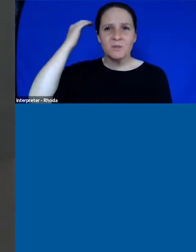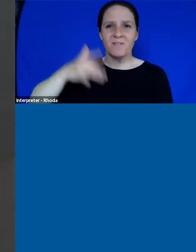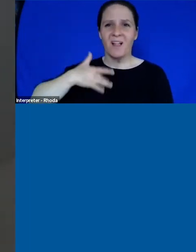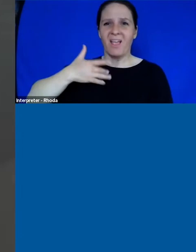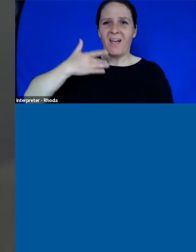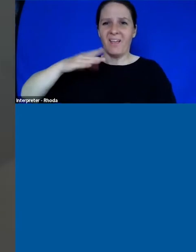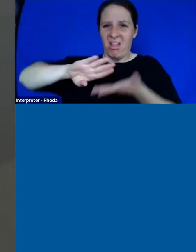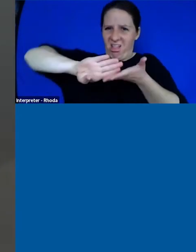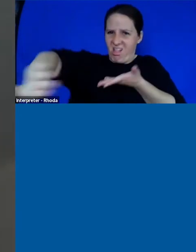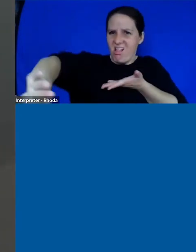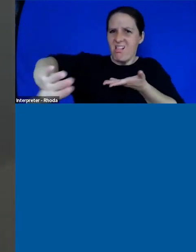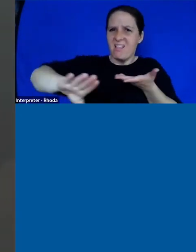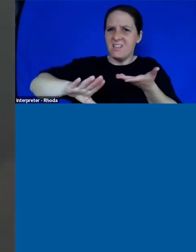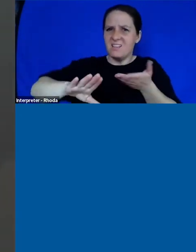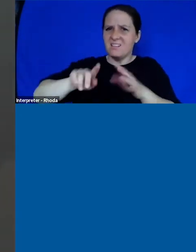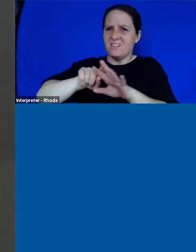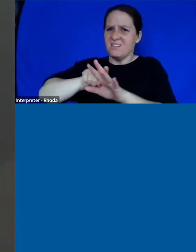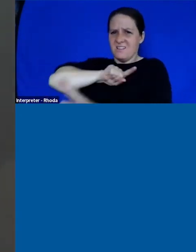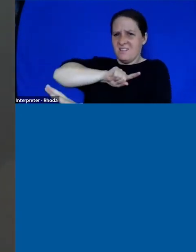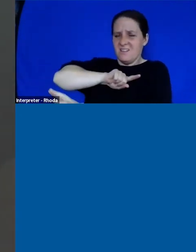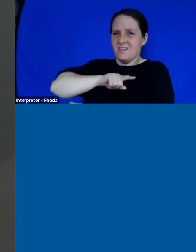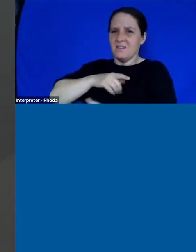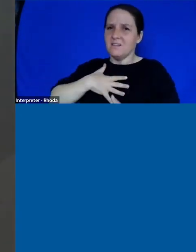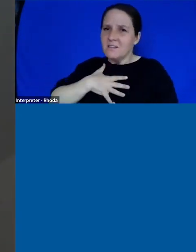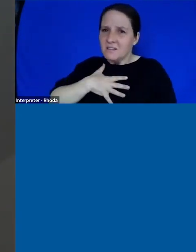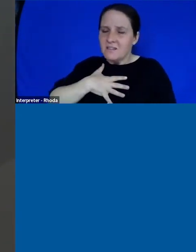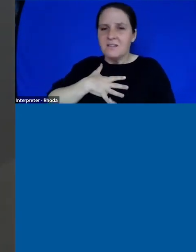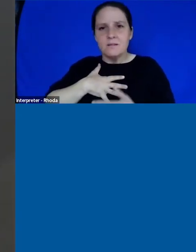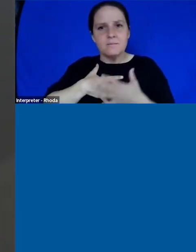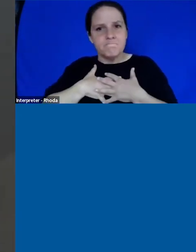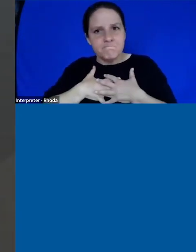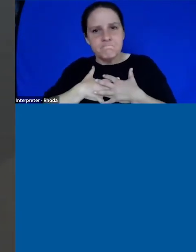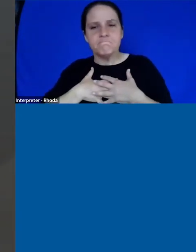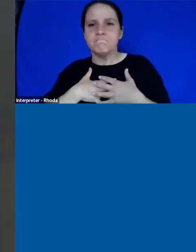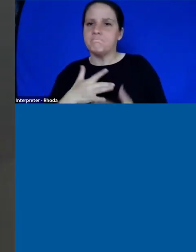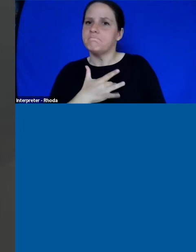I mean, I talked to a lot of other friends who are blind and most of us were feeling,